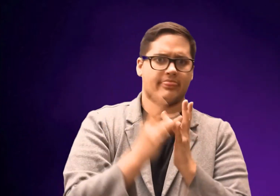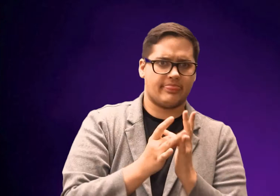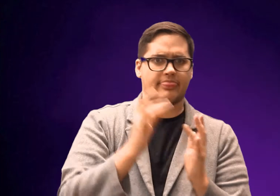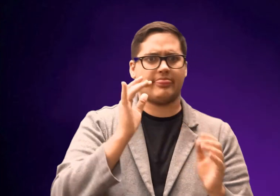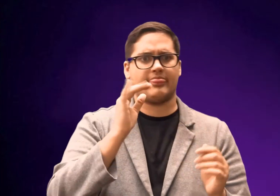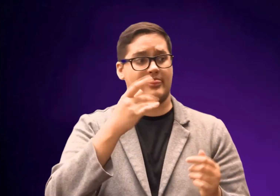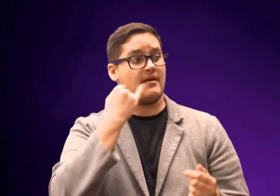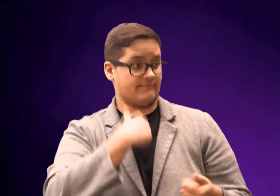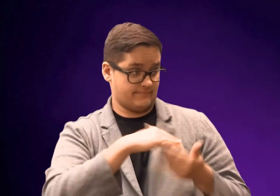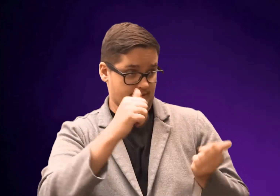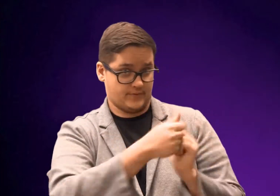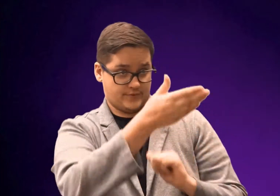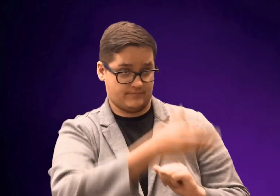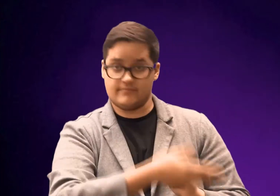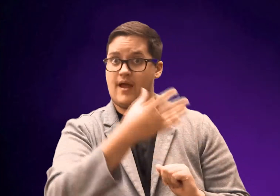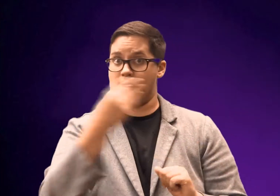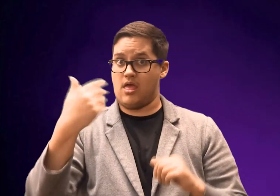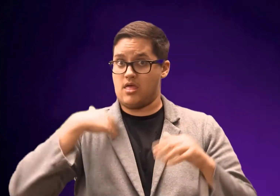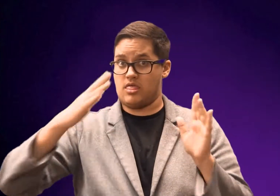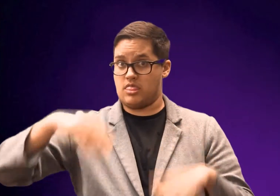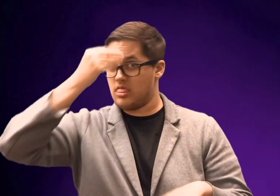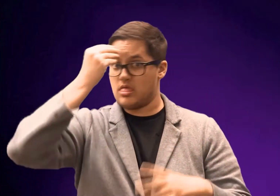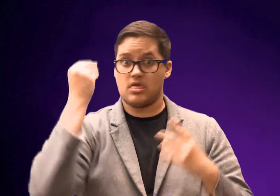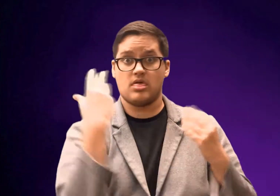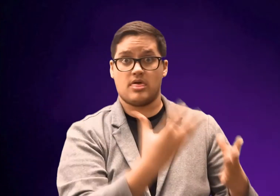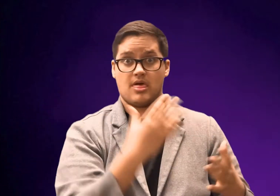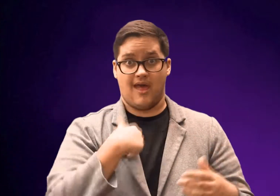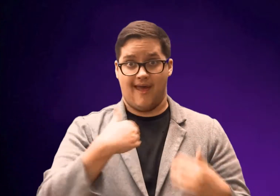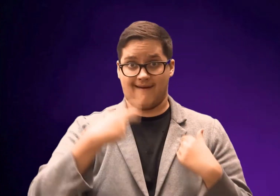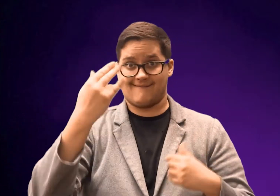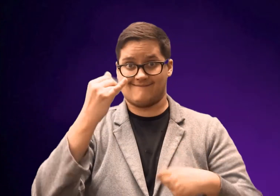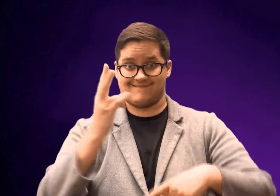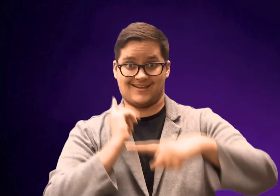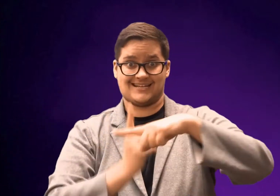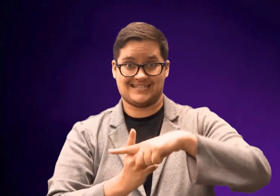partner (who you have sex with) about your HIV positive status,